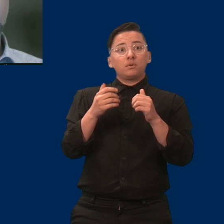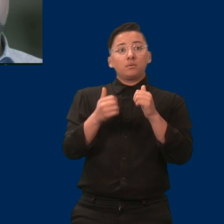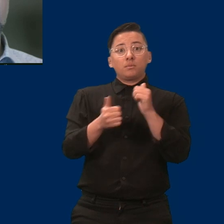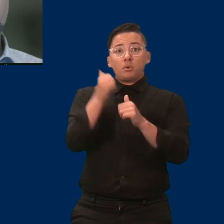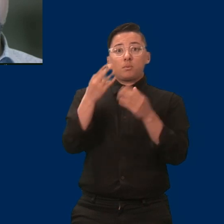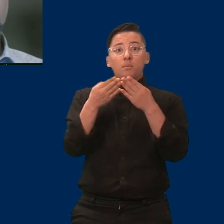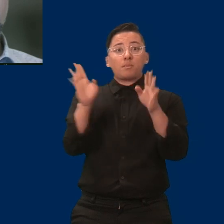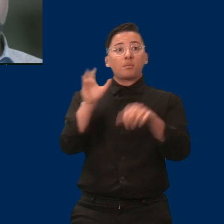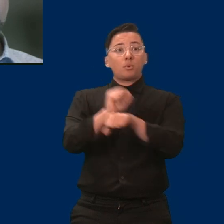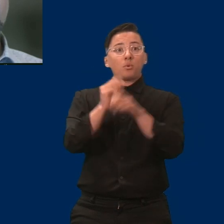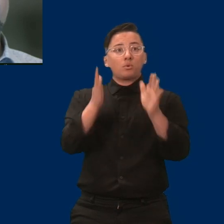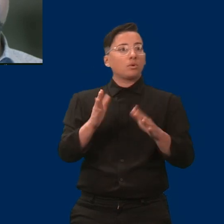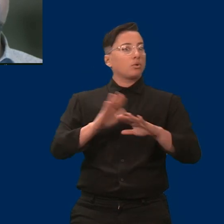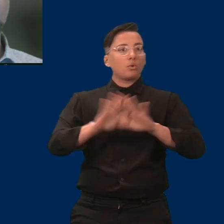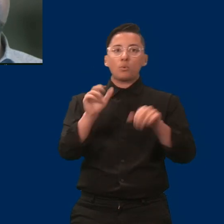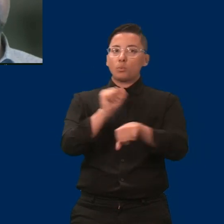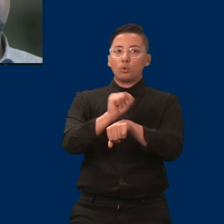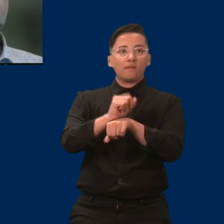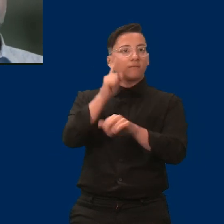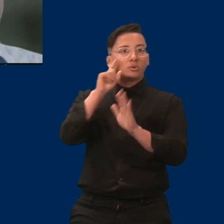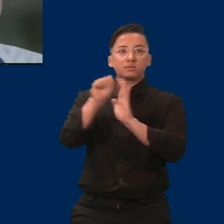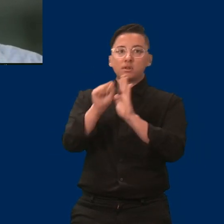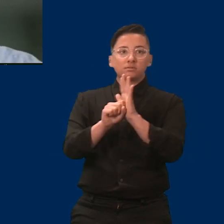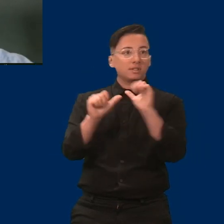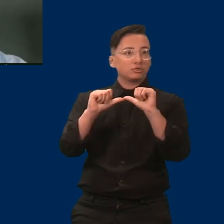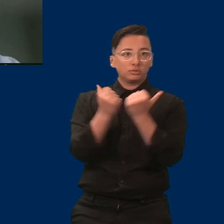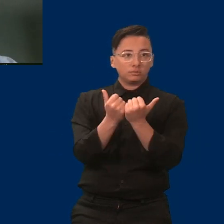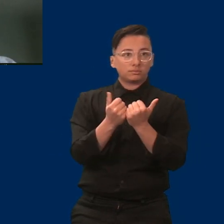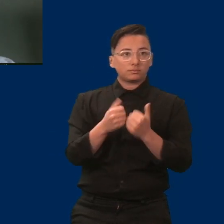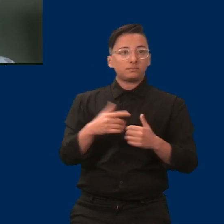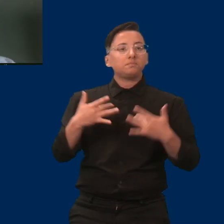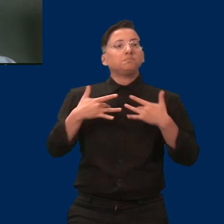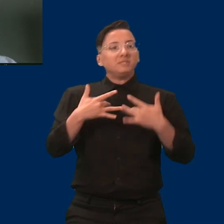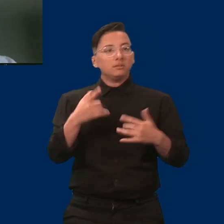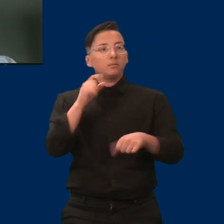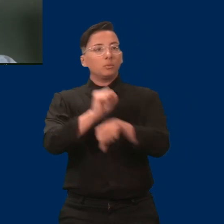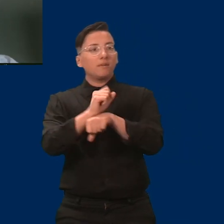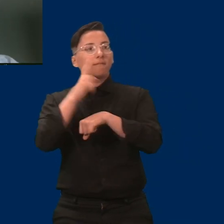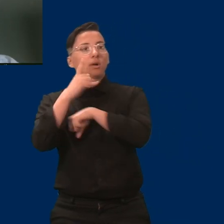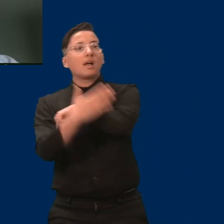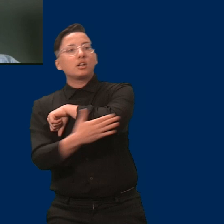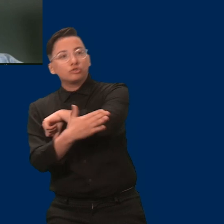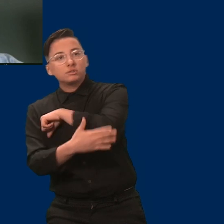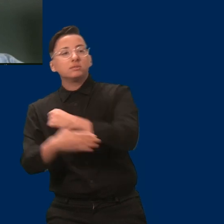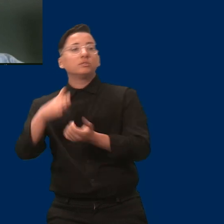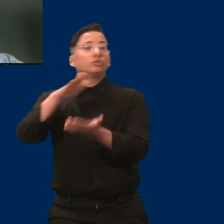but for county and municipal level government, or for public school districts, or other local entities.